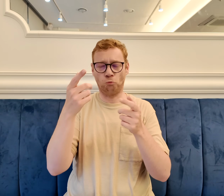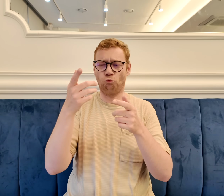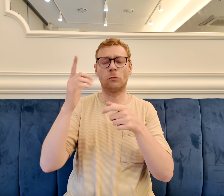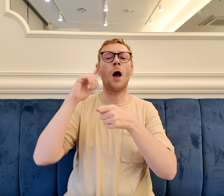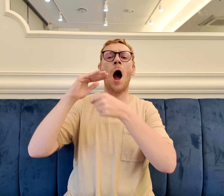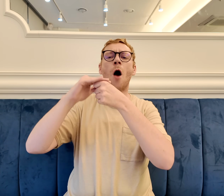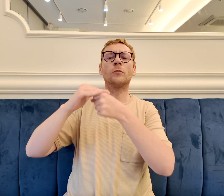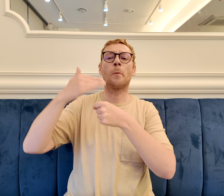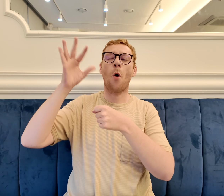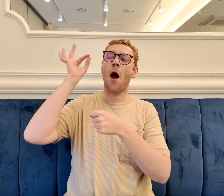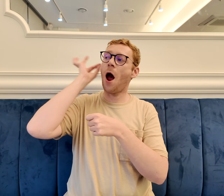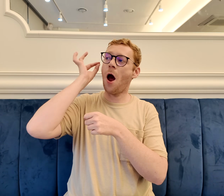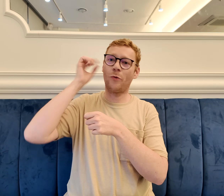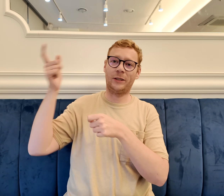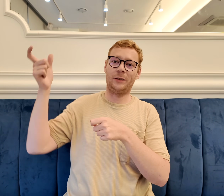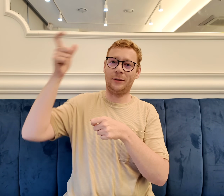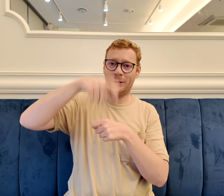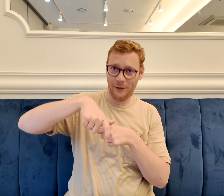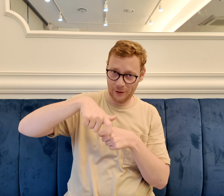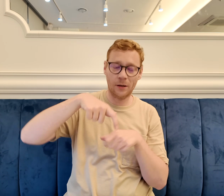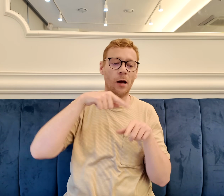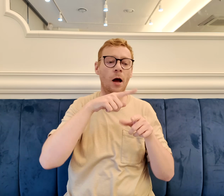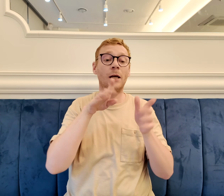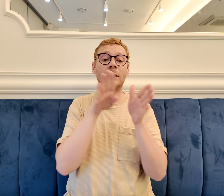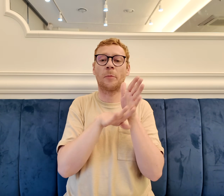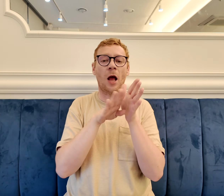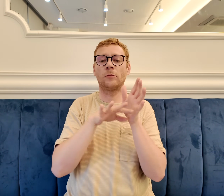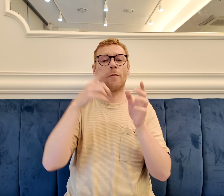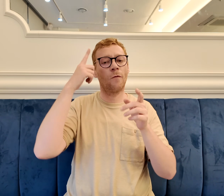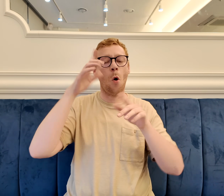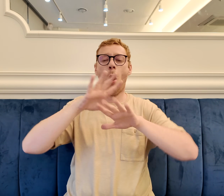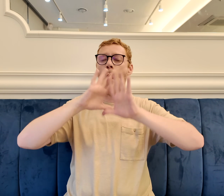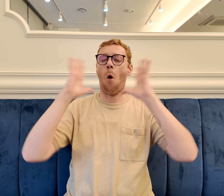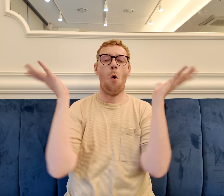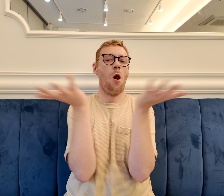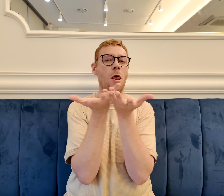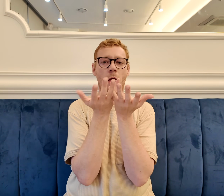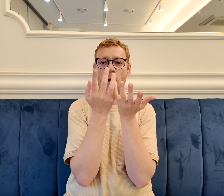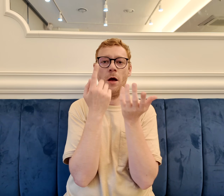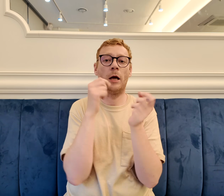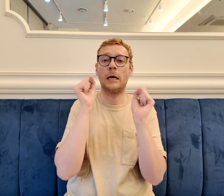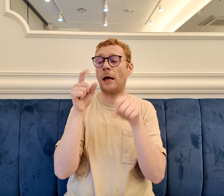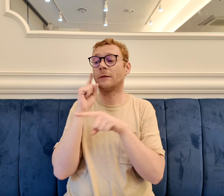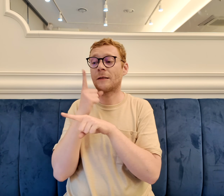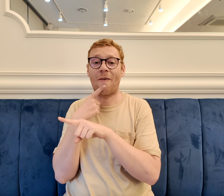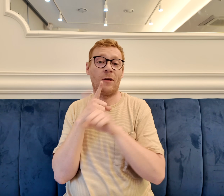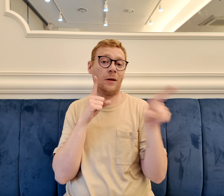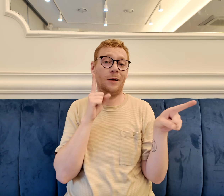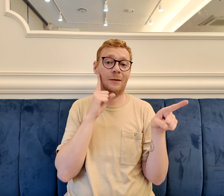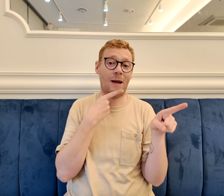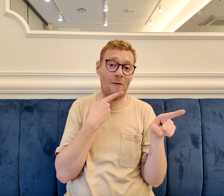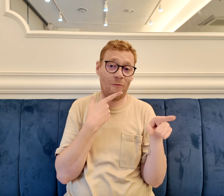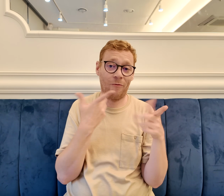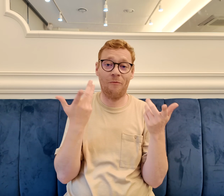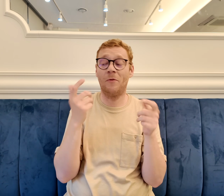Audism is usually something that hearing people do to deaf people. Discrimination encompasses everything. Deaf people can do it to deaf people.